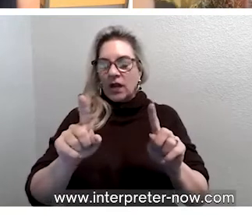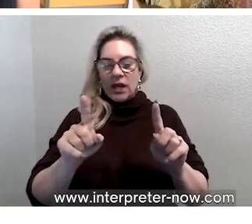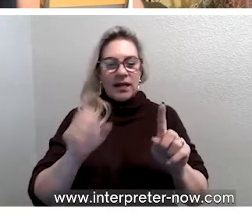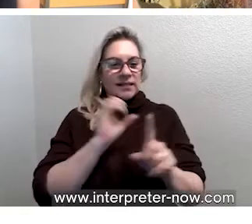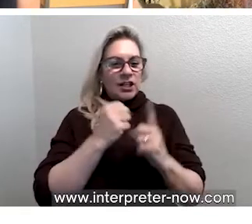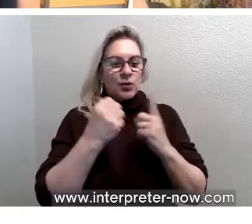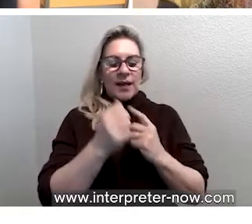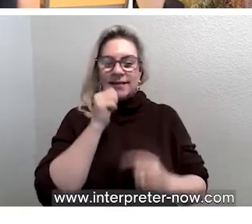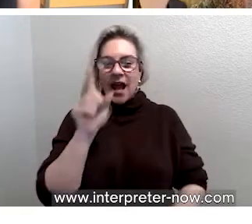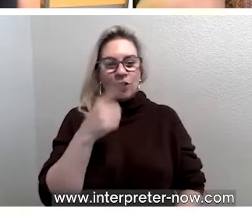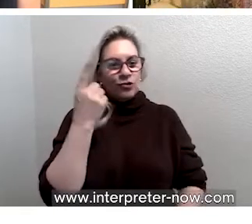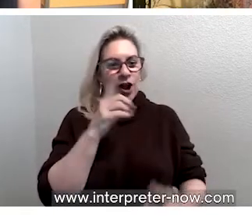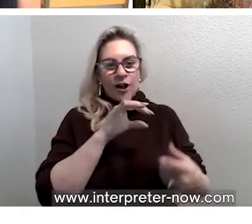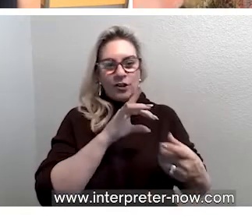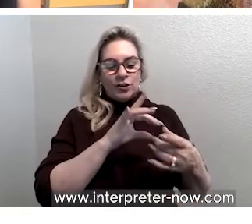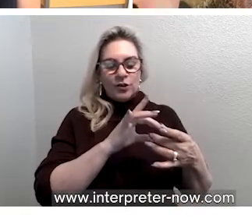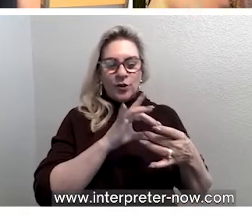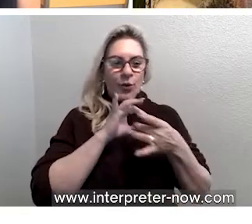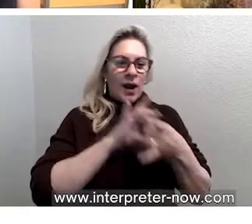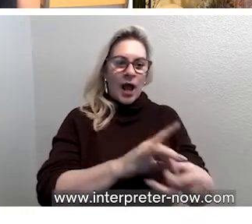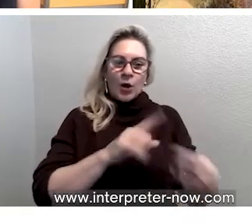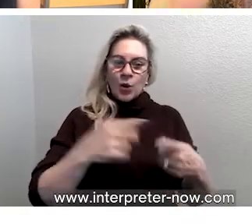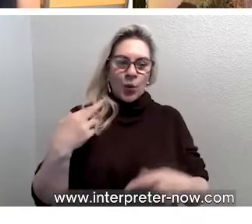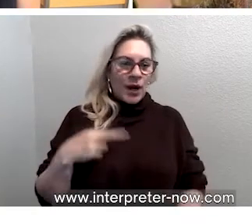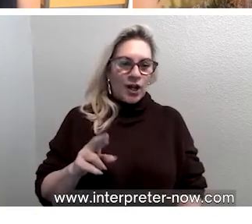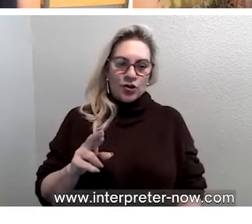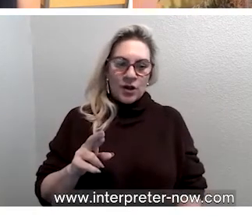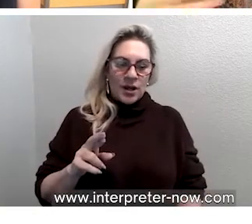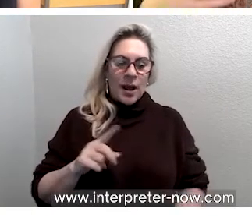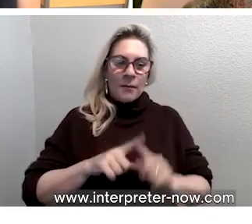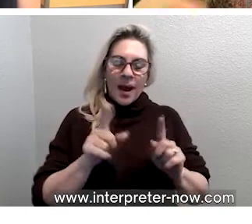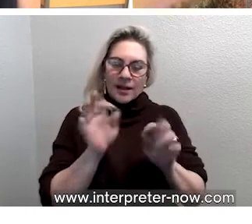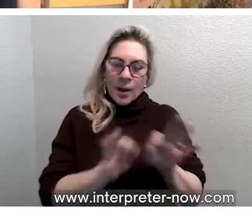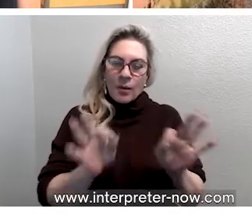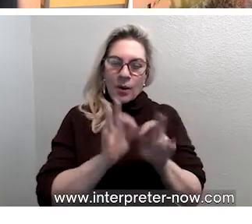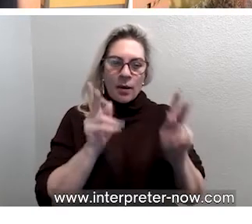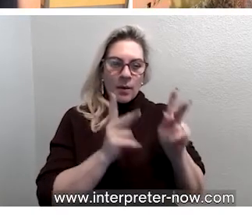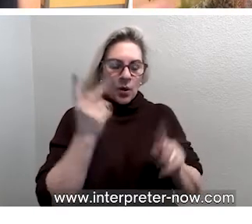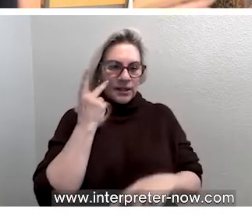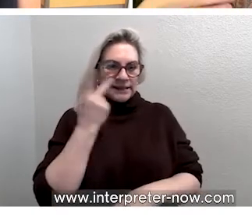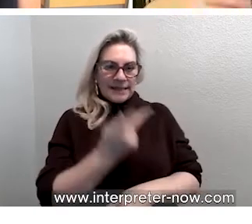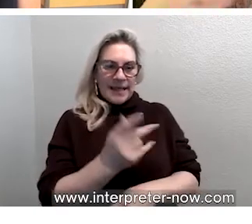It is so important for direct report individual contributors to see that management and leadership